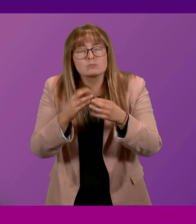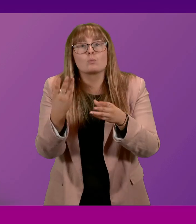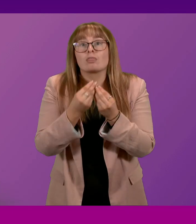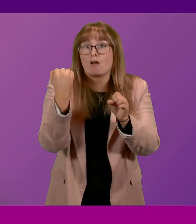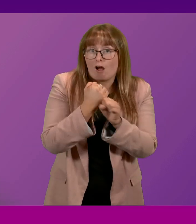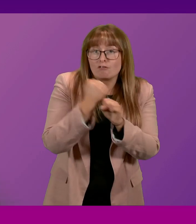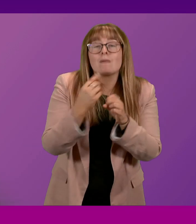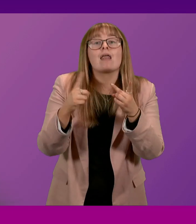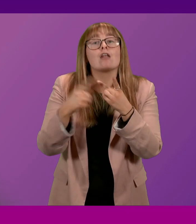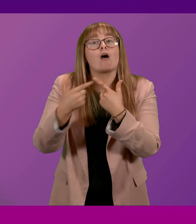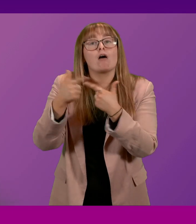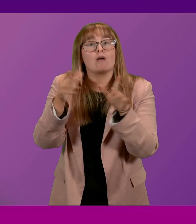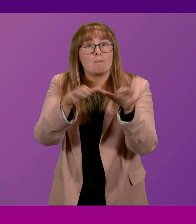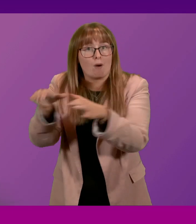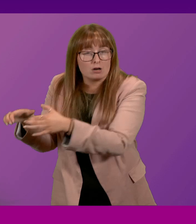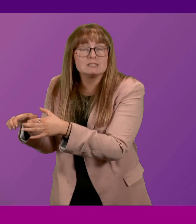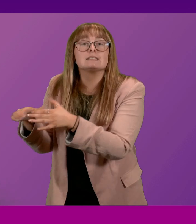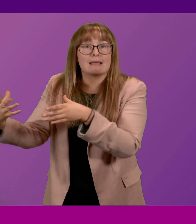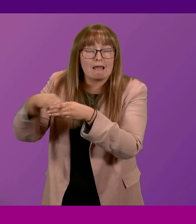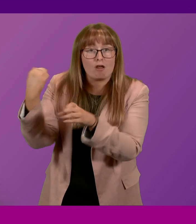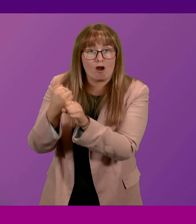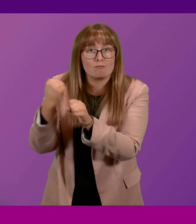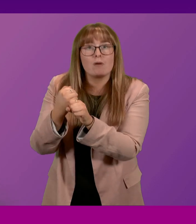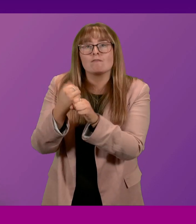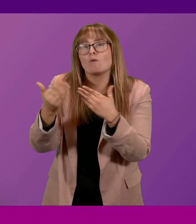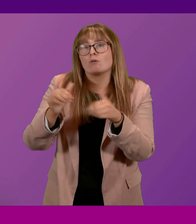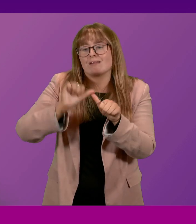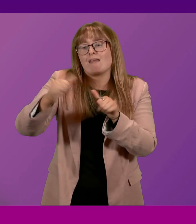parties represented in the Parliament in advance of the next stage in the budget process.”